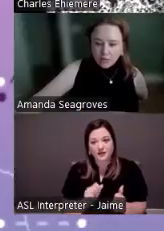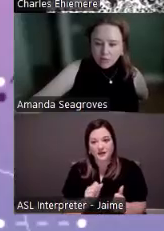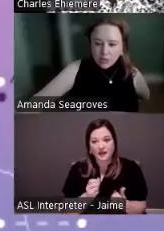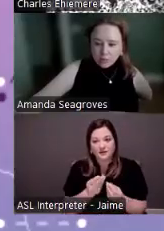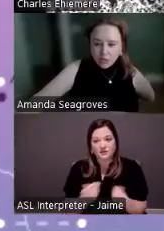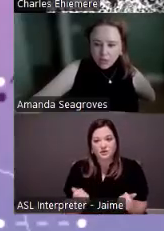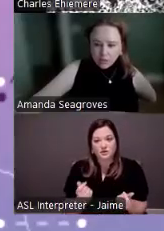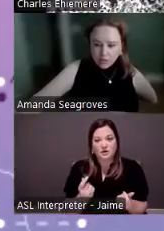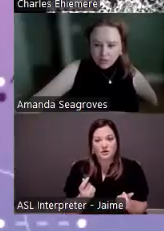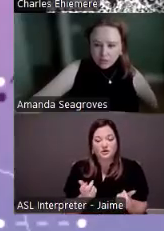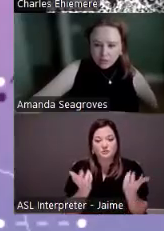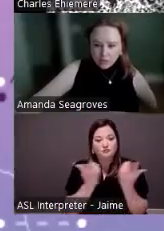of disabilities?